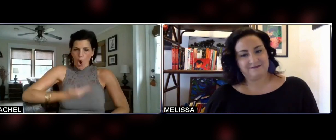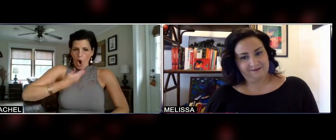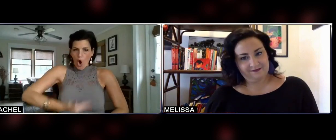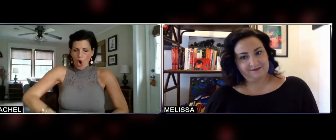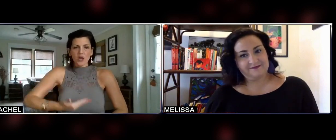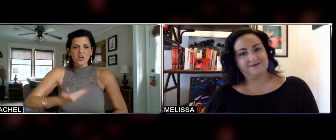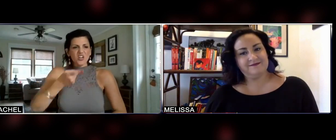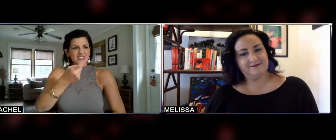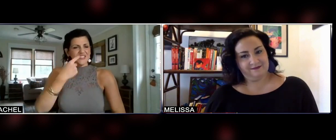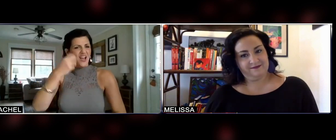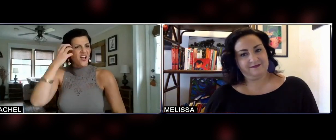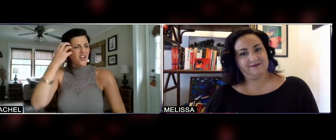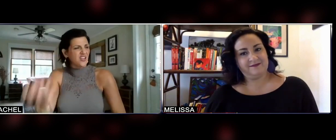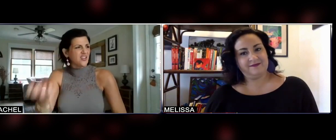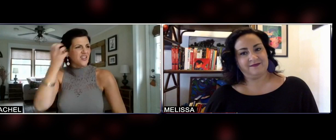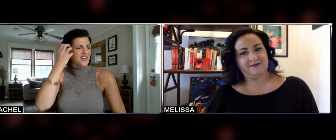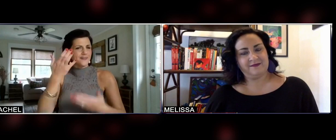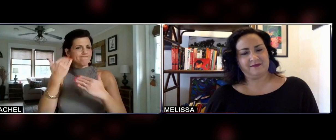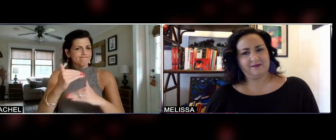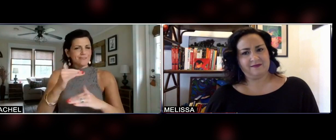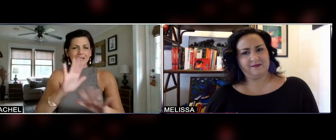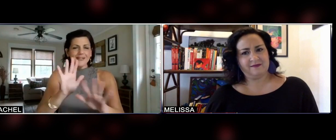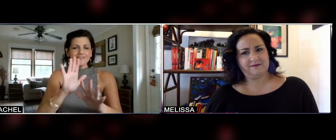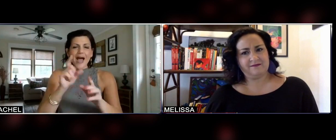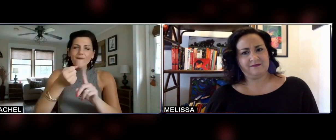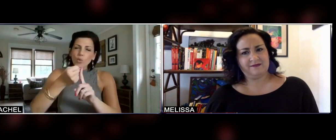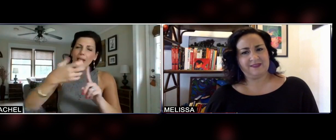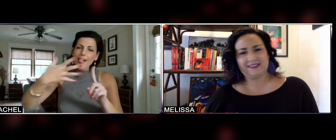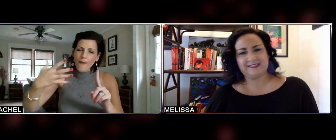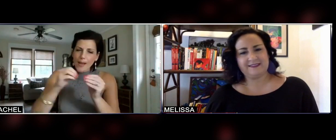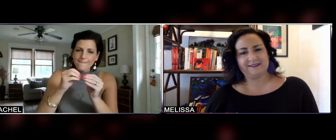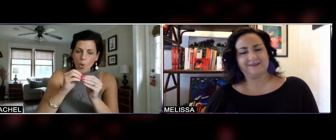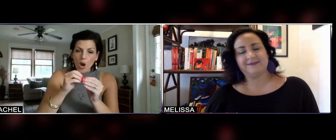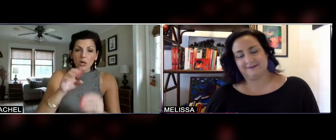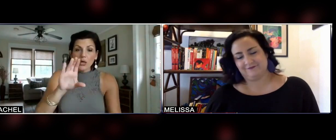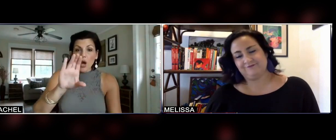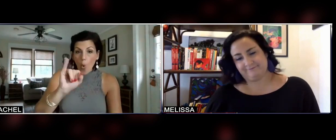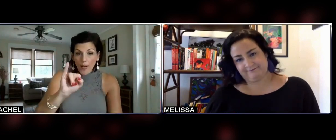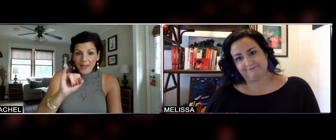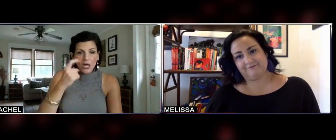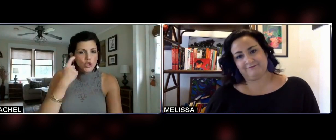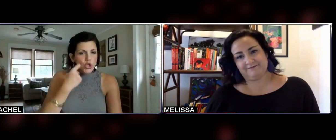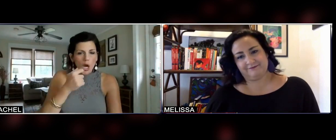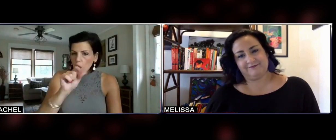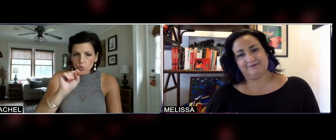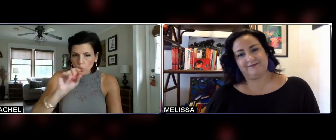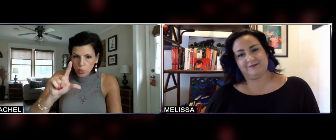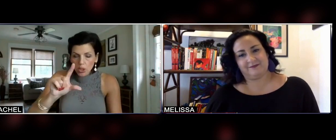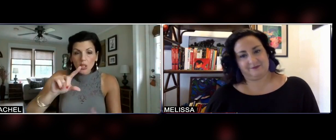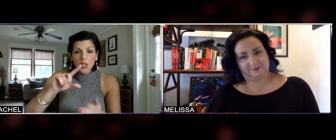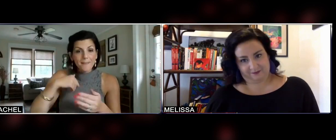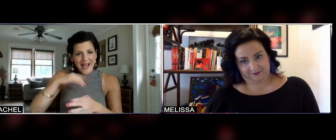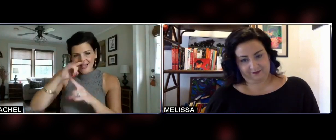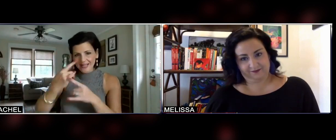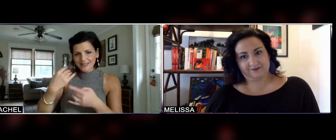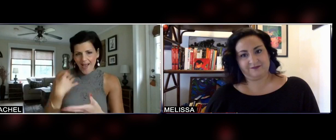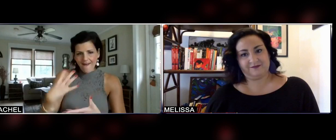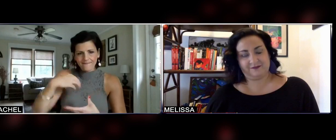My point, regardless of if you use glasses, or cochlear implants, the minute they are off, you still are the person you are inside. Cochlear implants are just a tool.